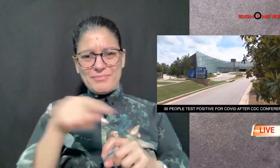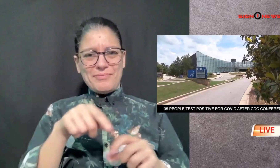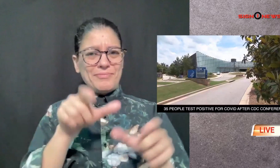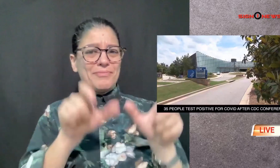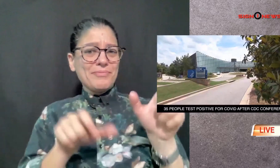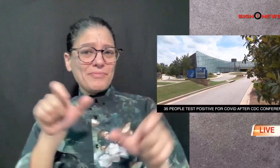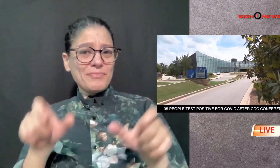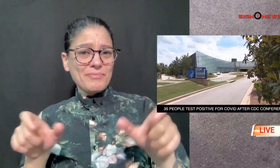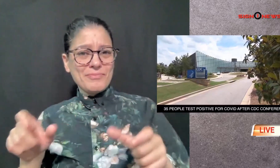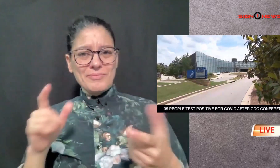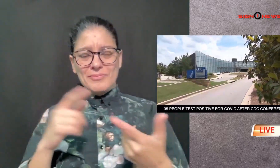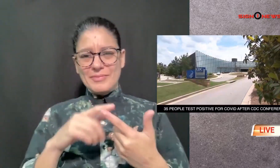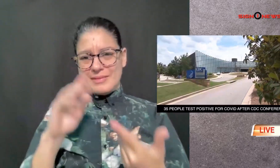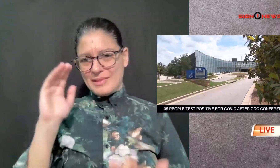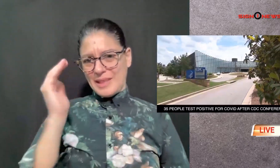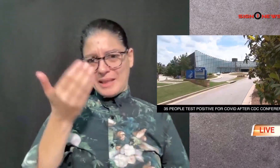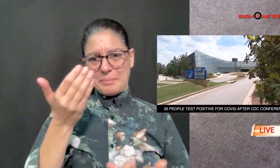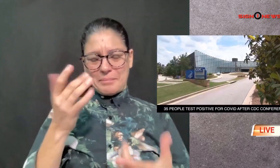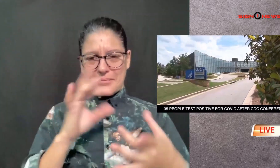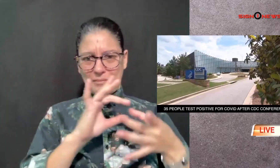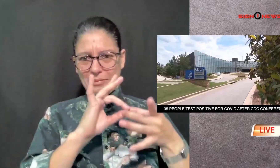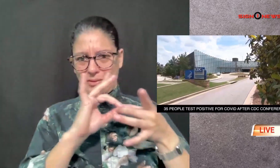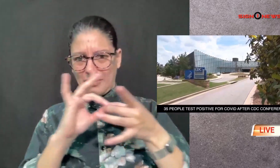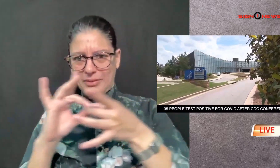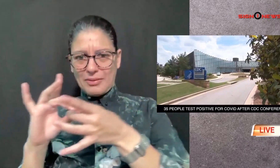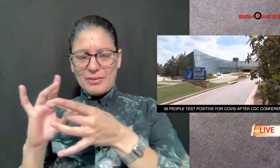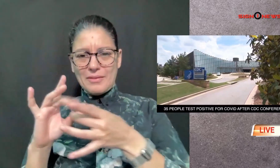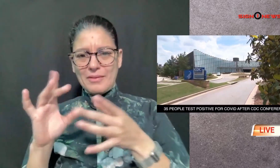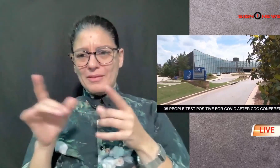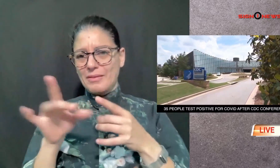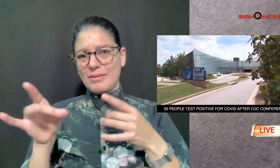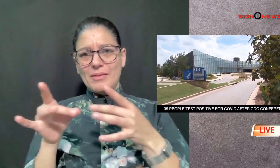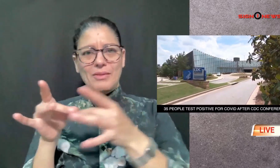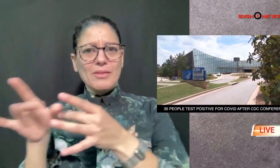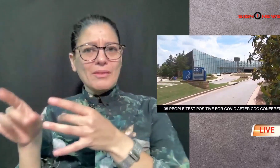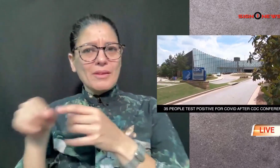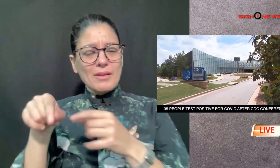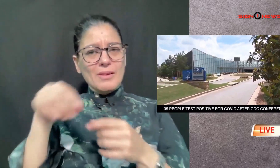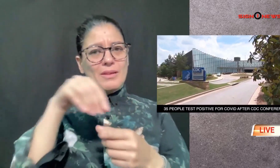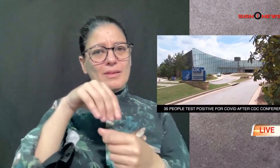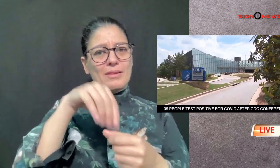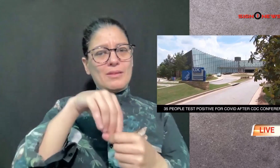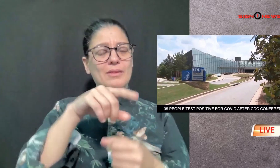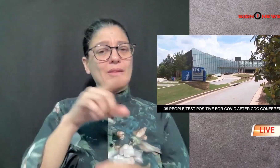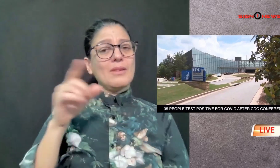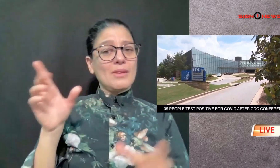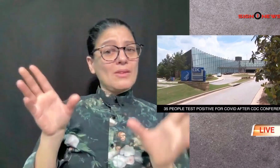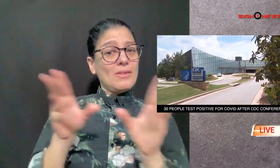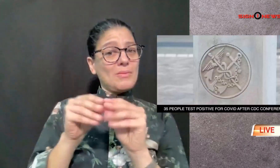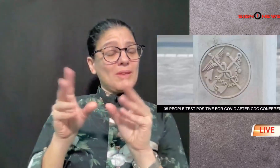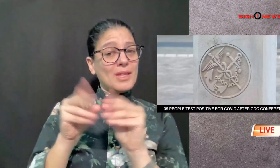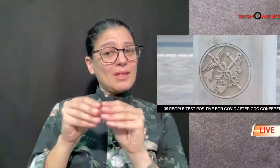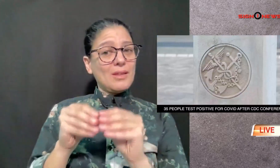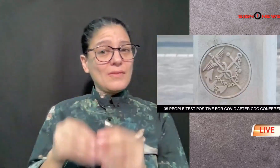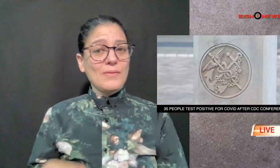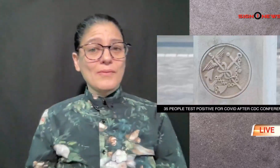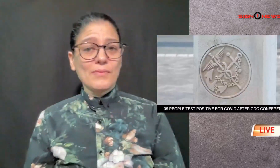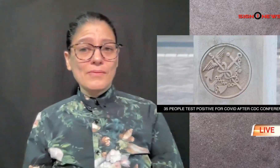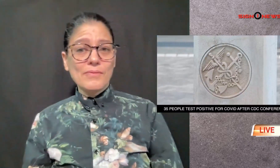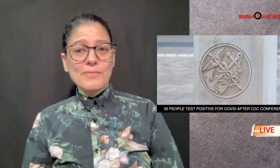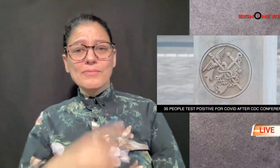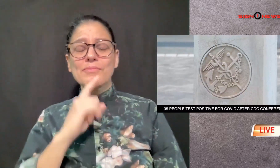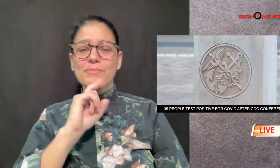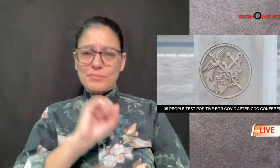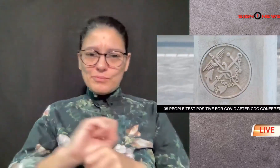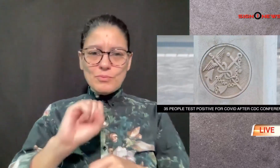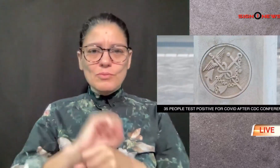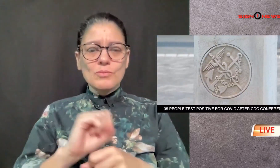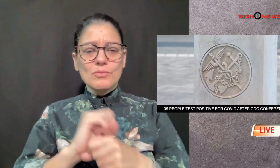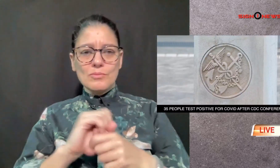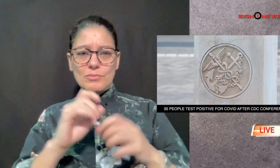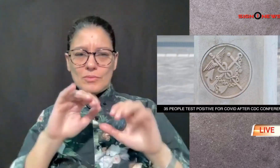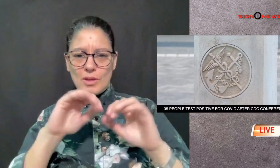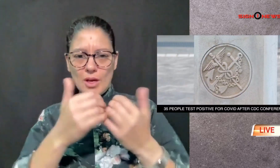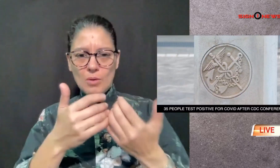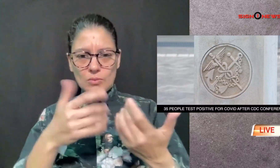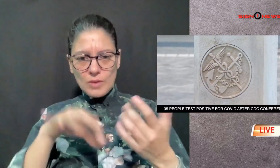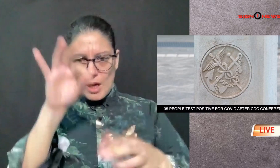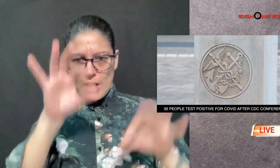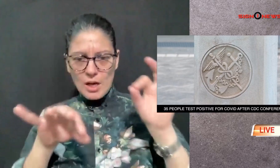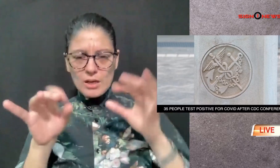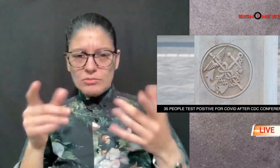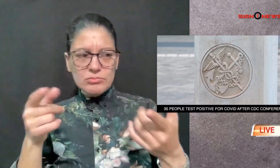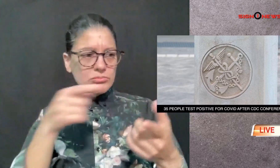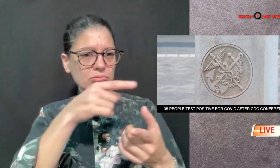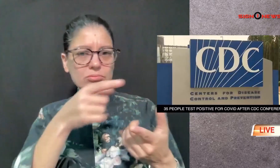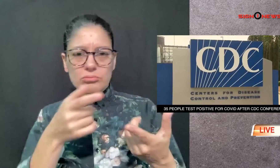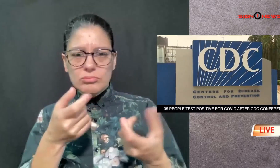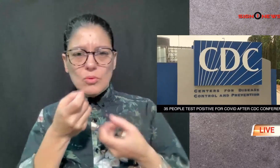that appear to be connected to the conference they are working to determine the transmission